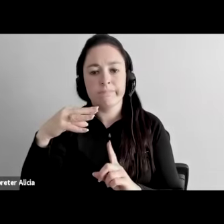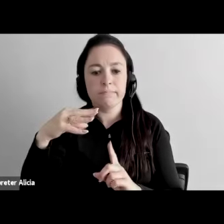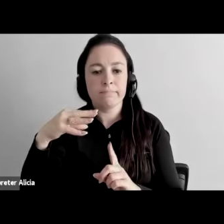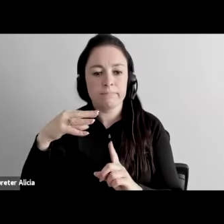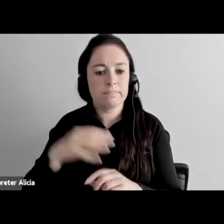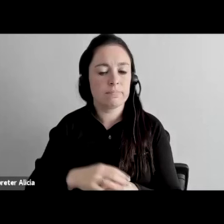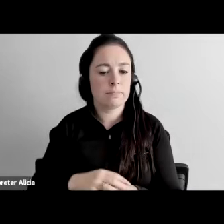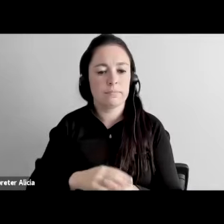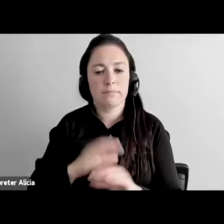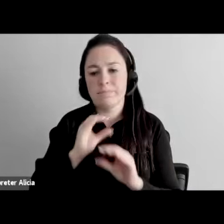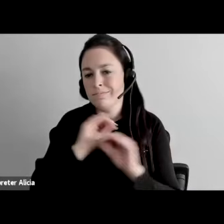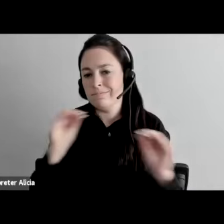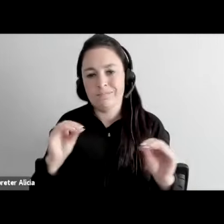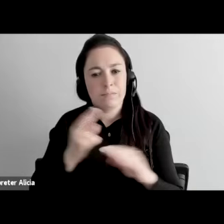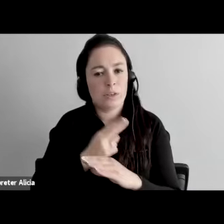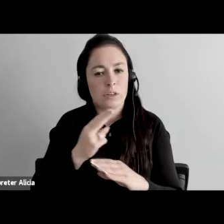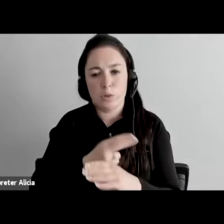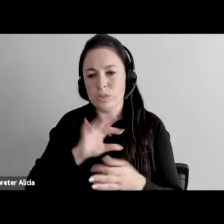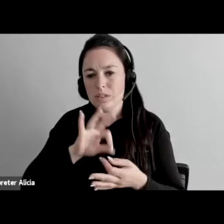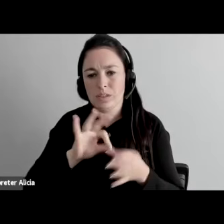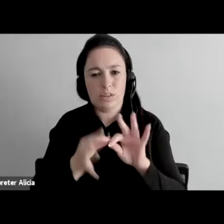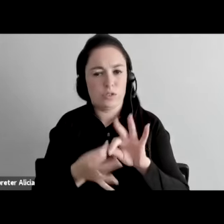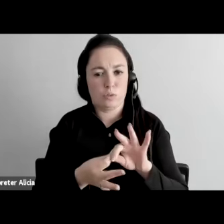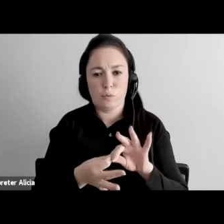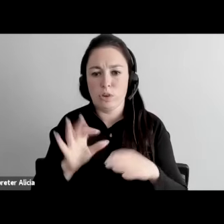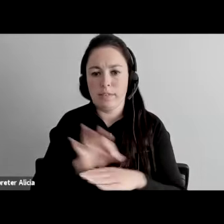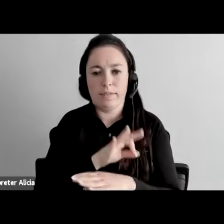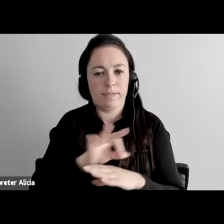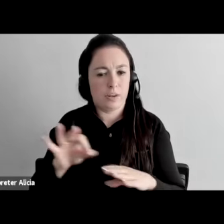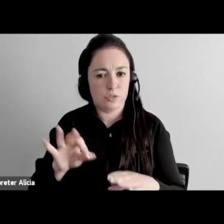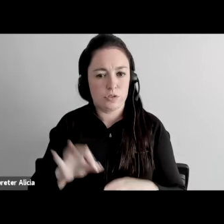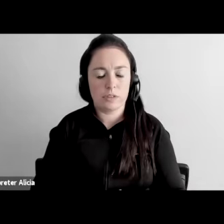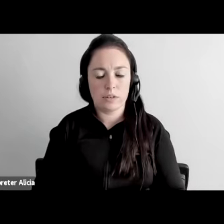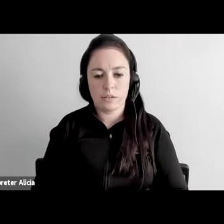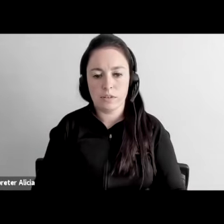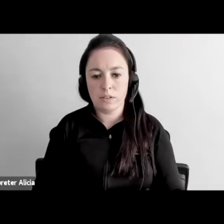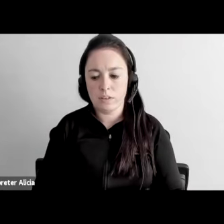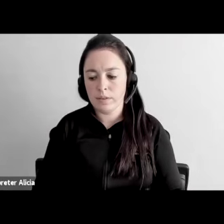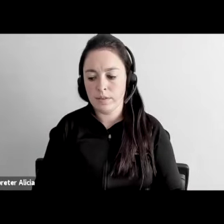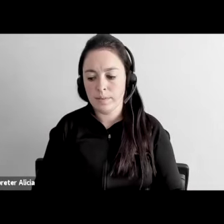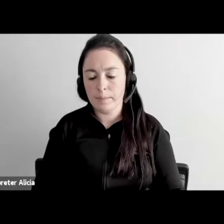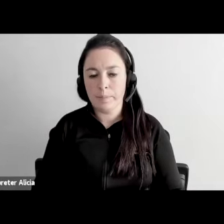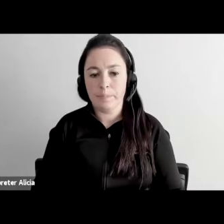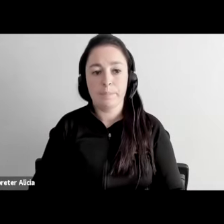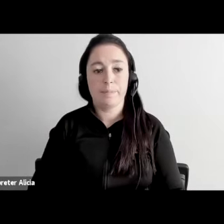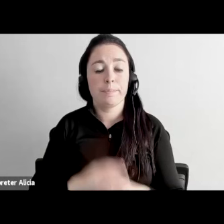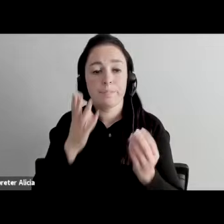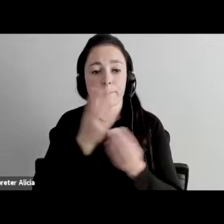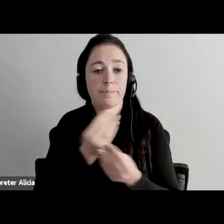be using the interpretation function. And additionally, closed caption is